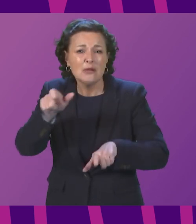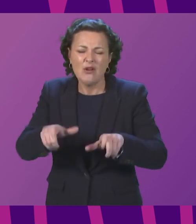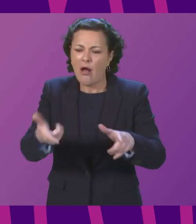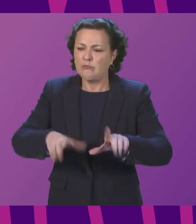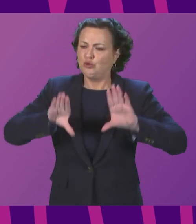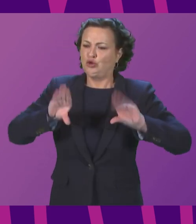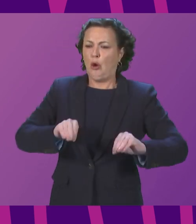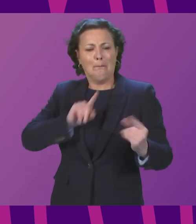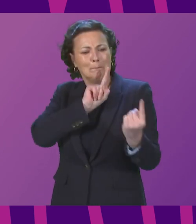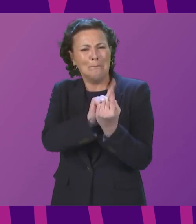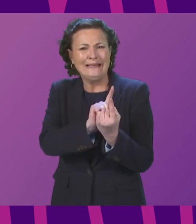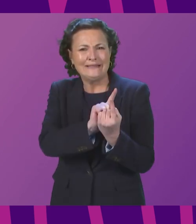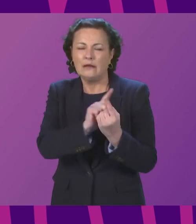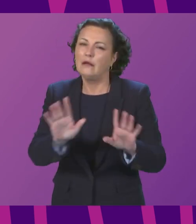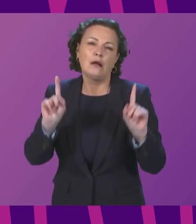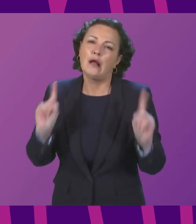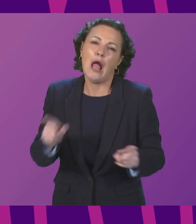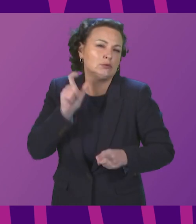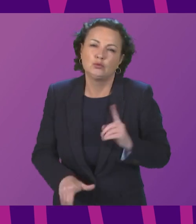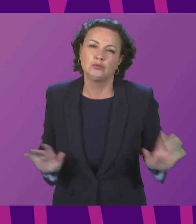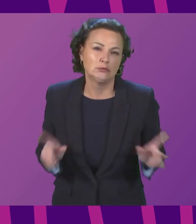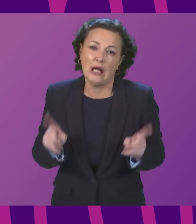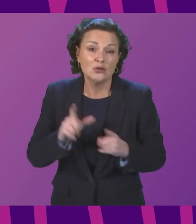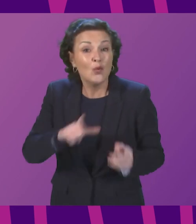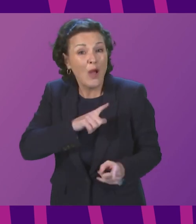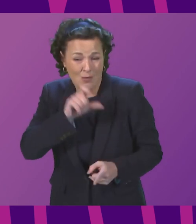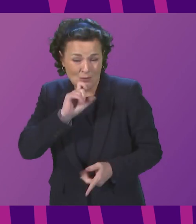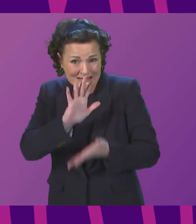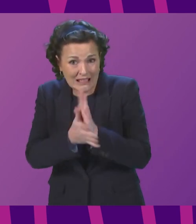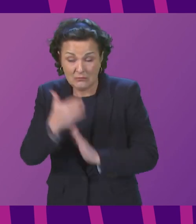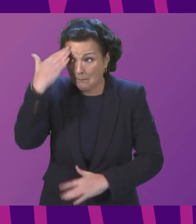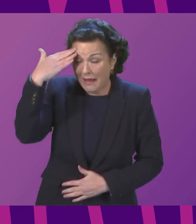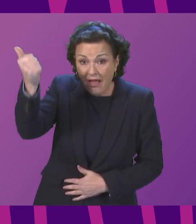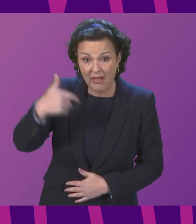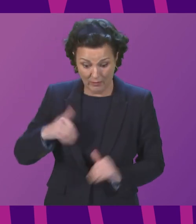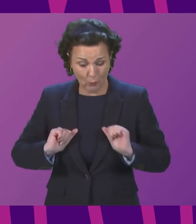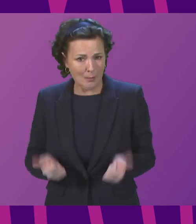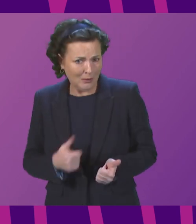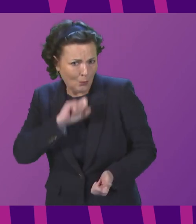is not feasible, and that it would be damaging to people’s mental health and wellbeing.